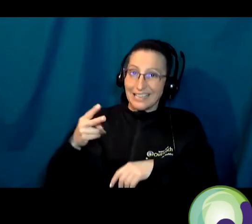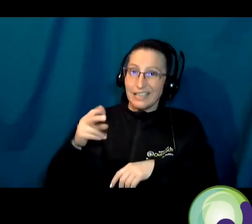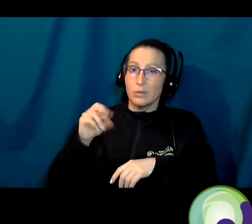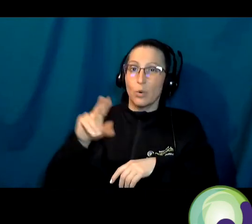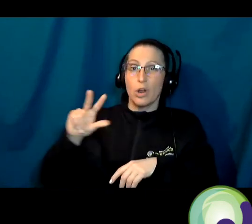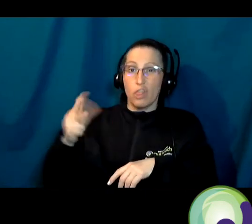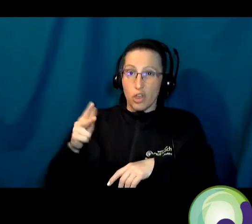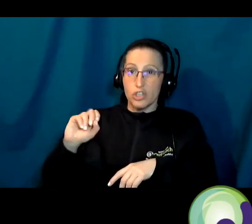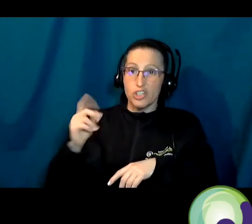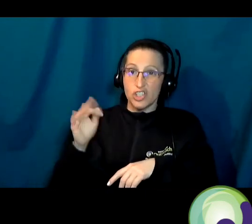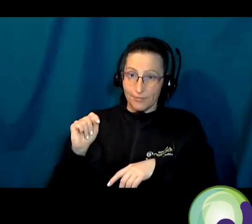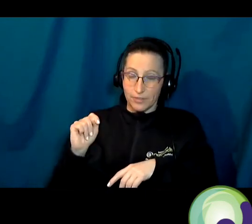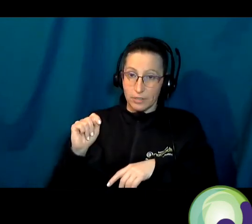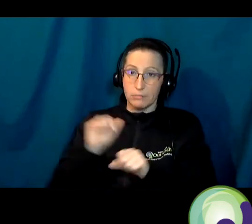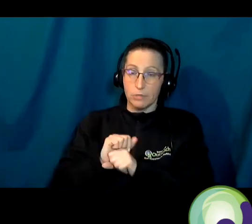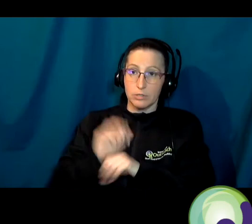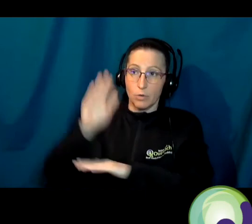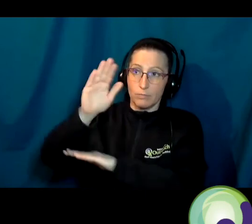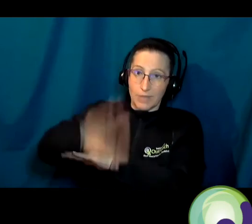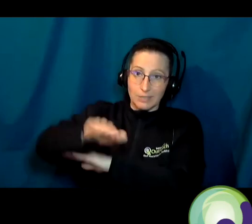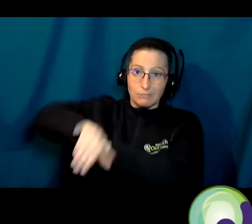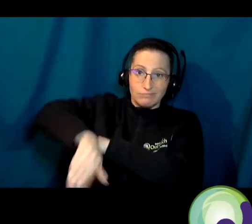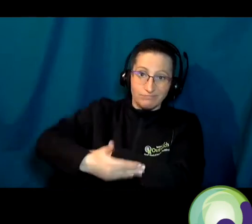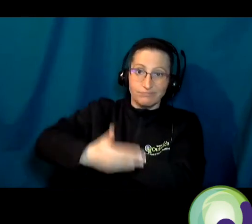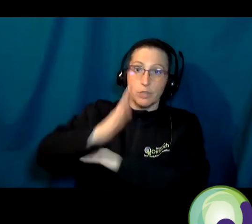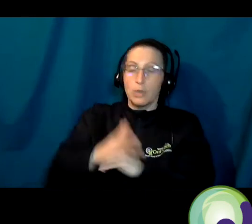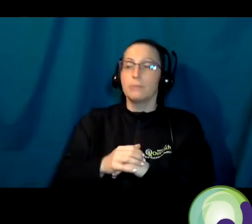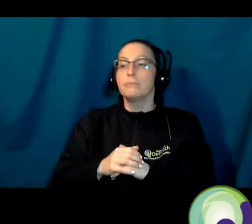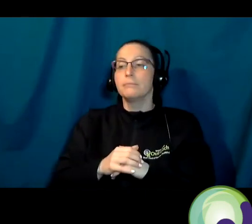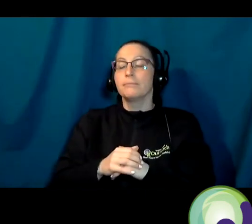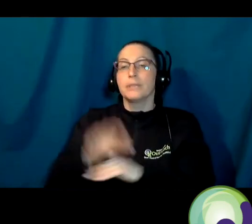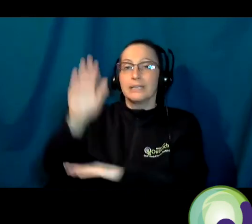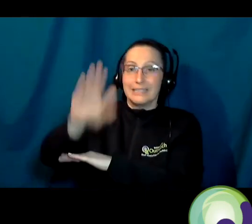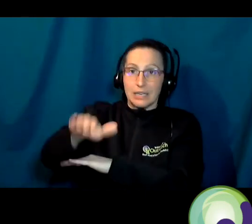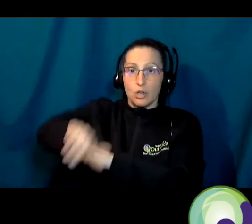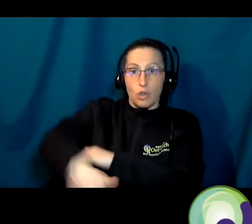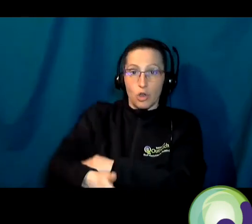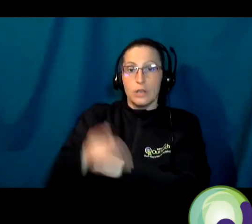And so on our second or third shifts, they also qualify for something called night hours.